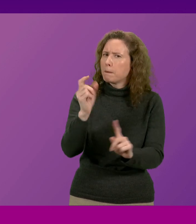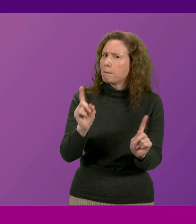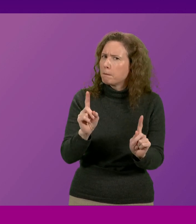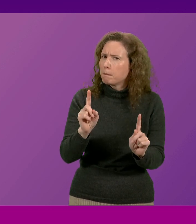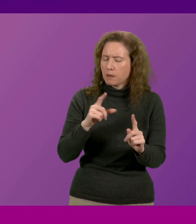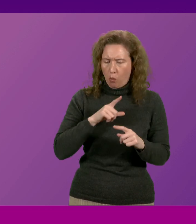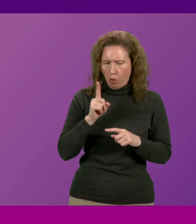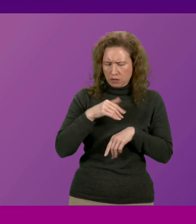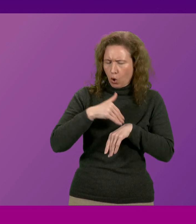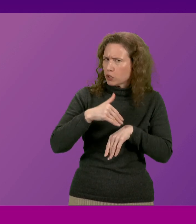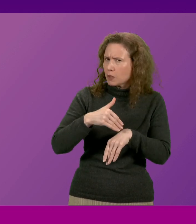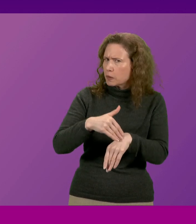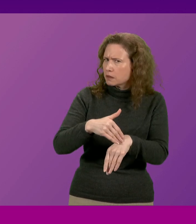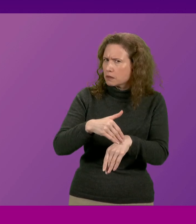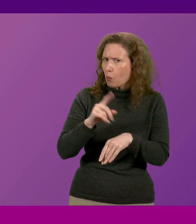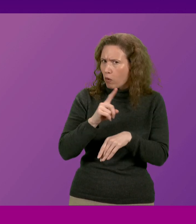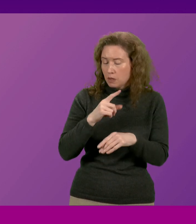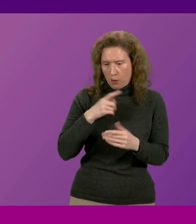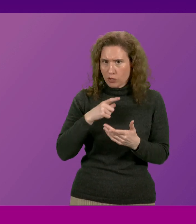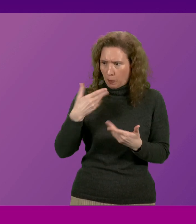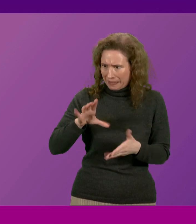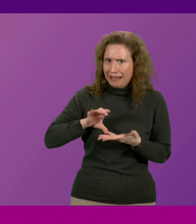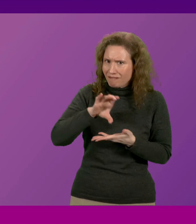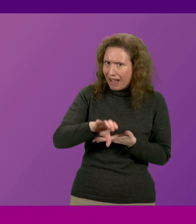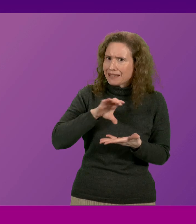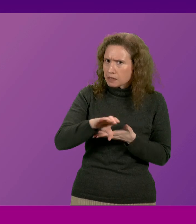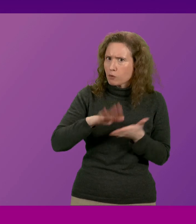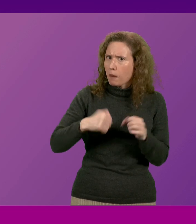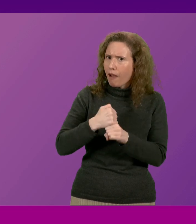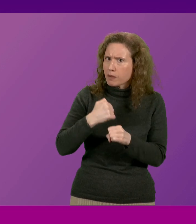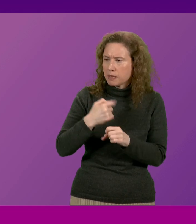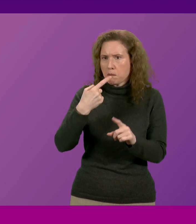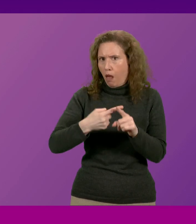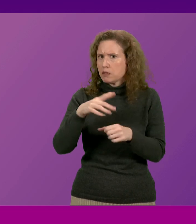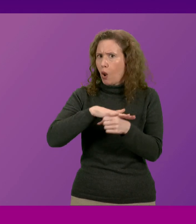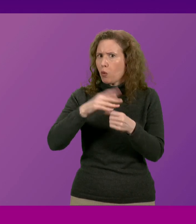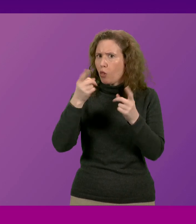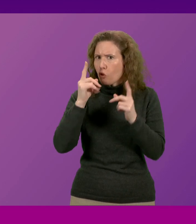consequence of the investments that have been made by the Government and local authorities.